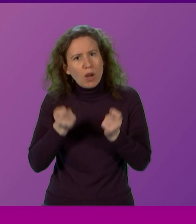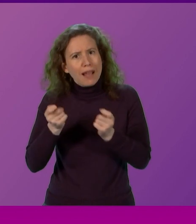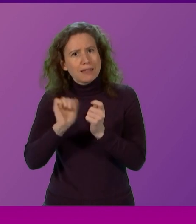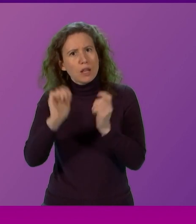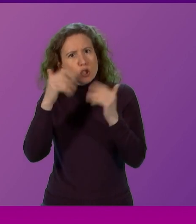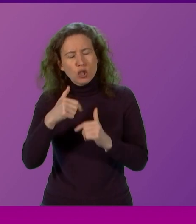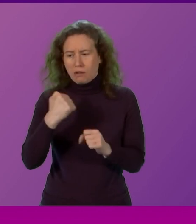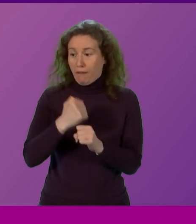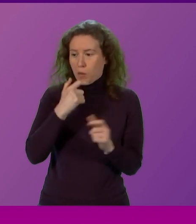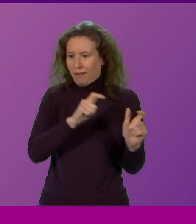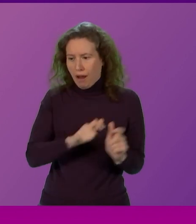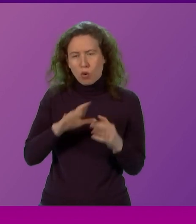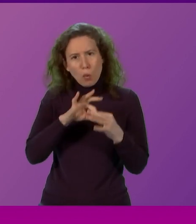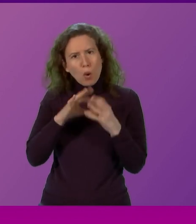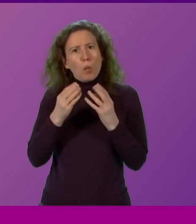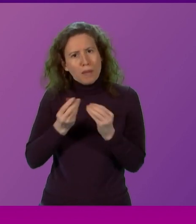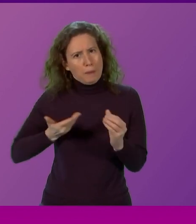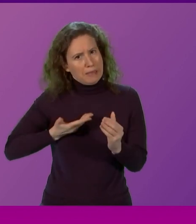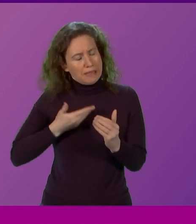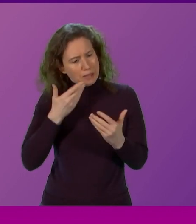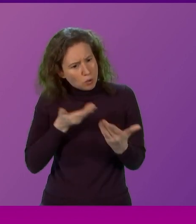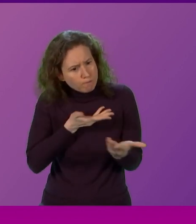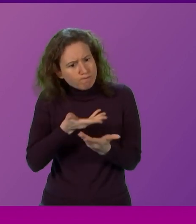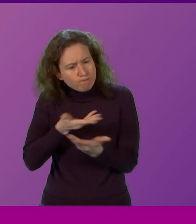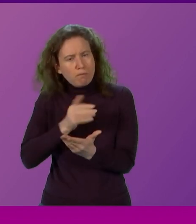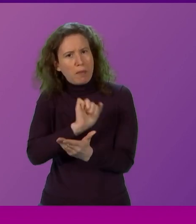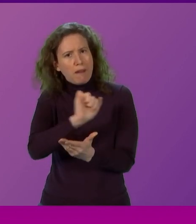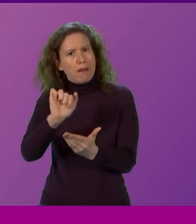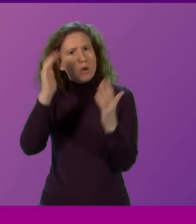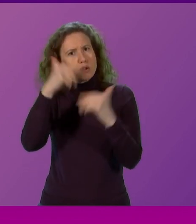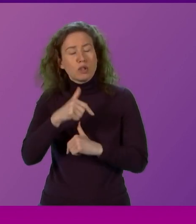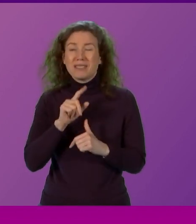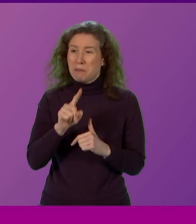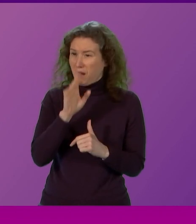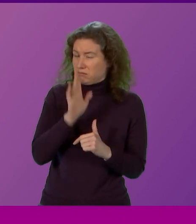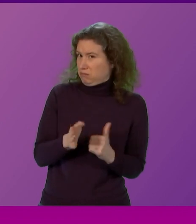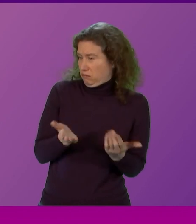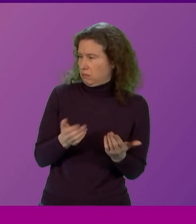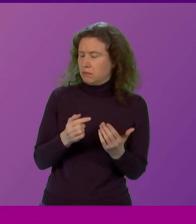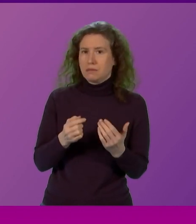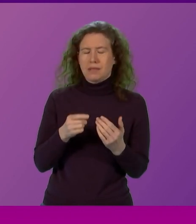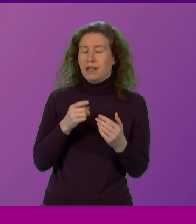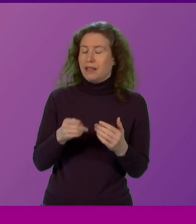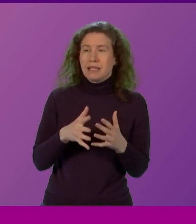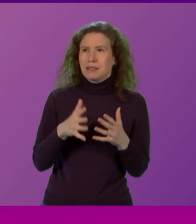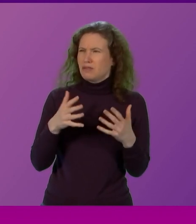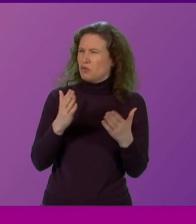will continue to work with business to address those concerns, but, frankly, the sheer opportunism